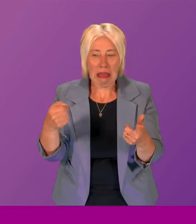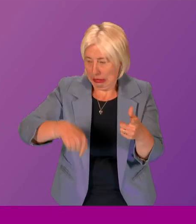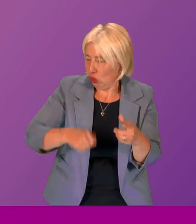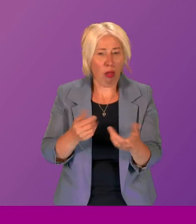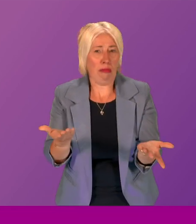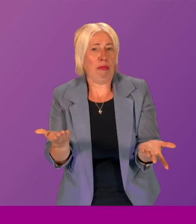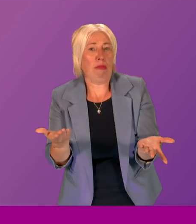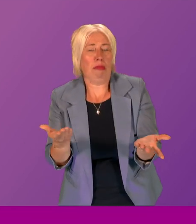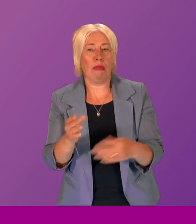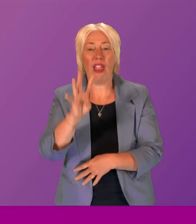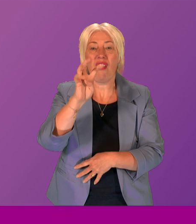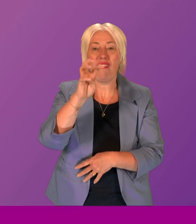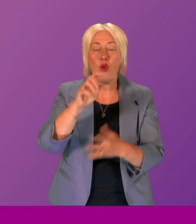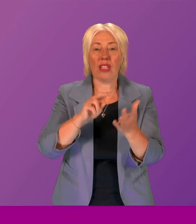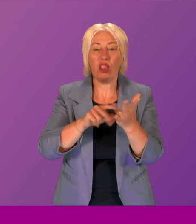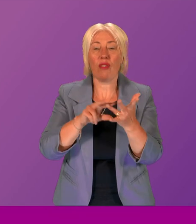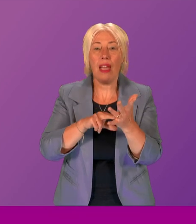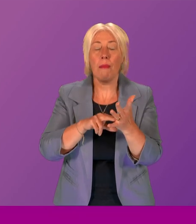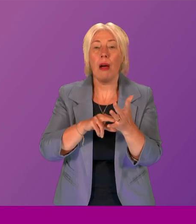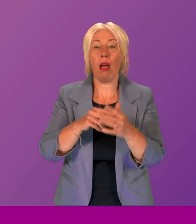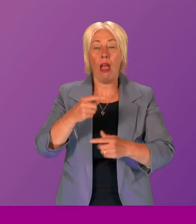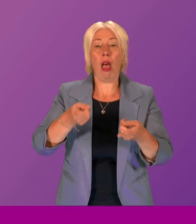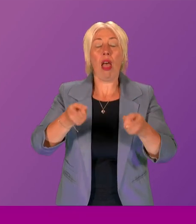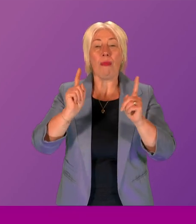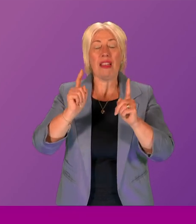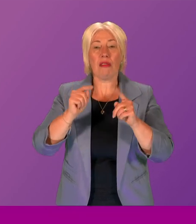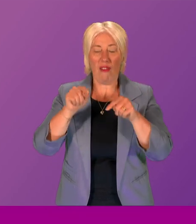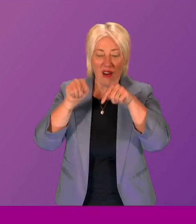On 14 November, the Minister for Victims and Community Safety wrote